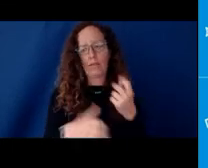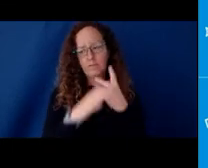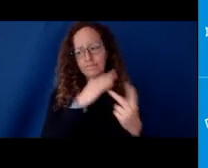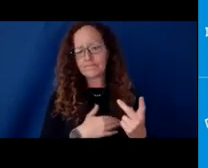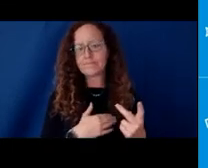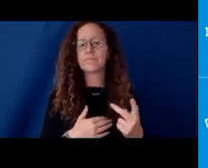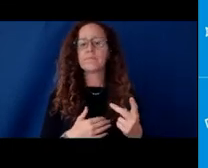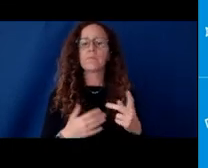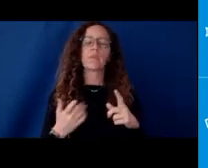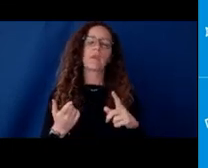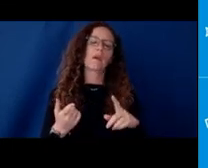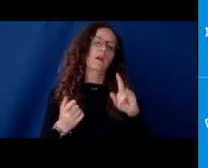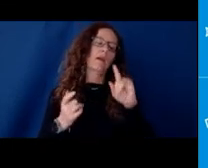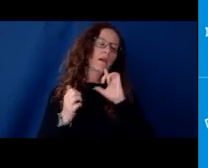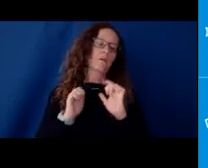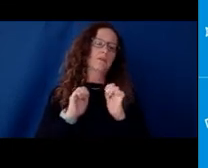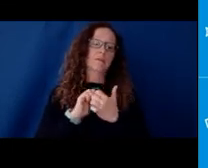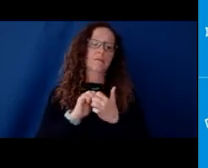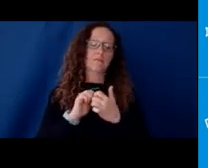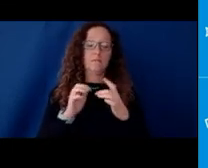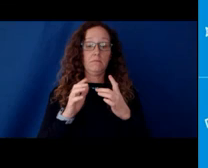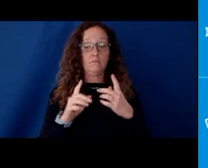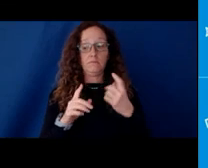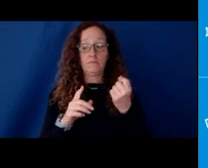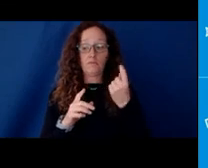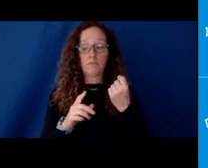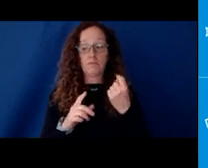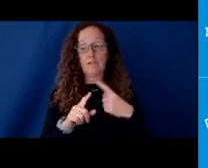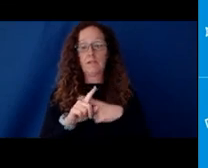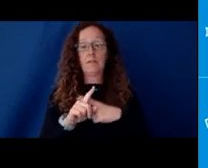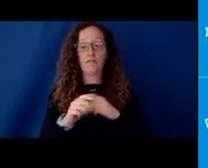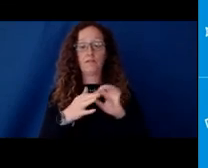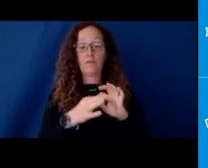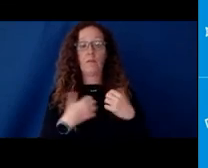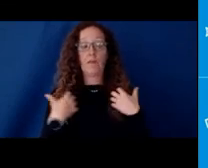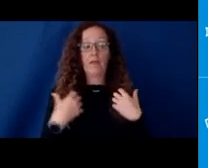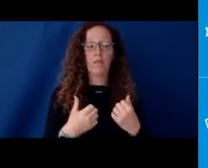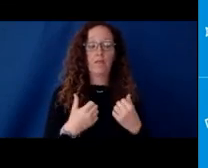health occur over a range of temperatures. So, factor that and then we also wanted to make sure